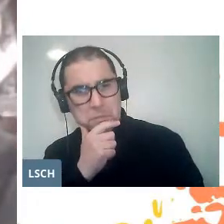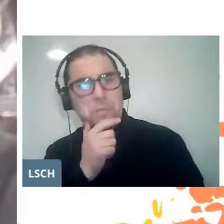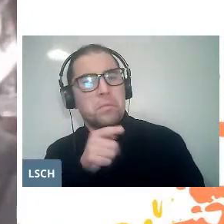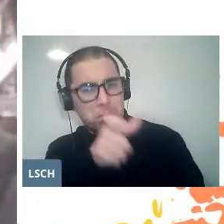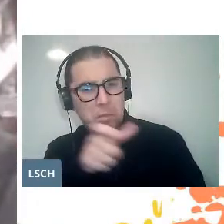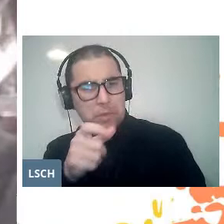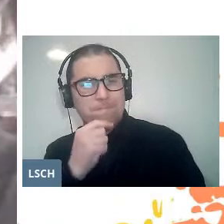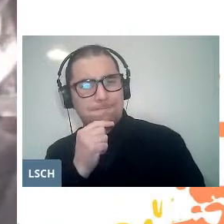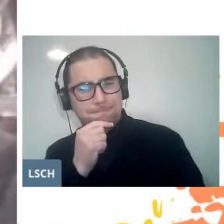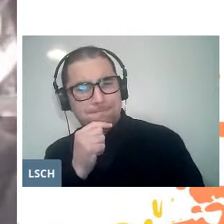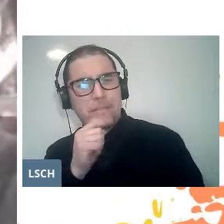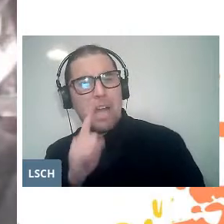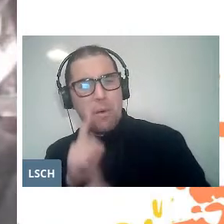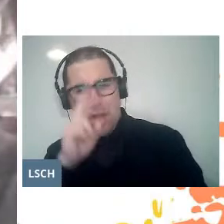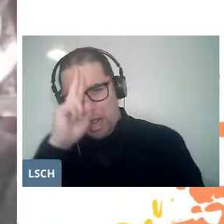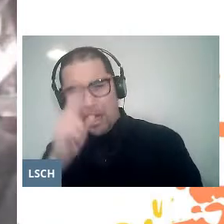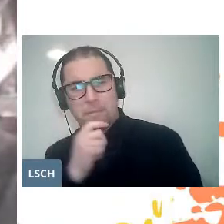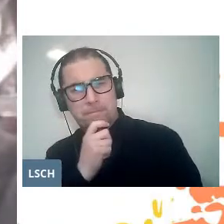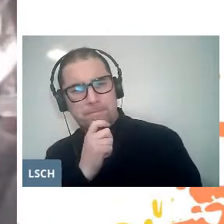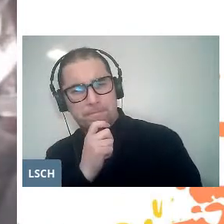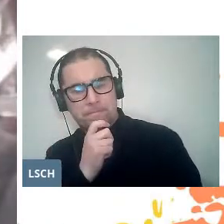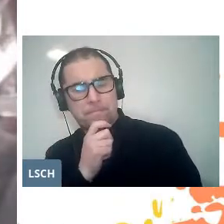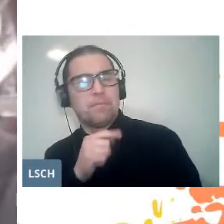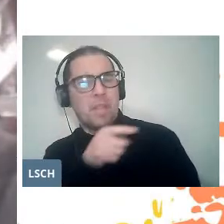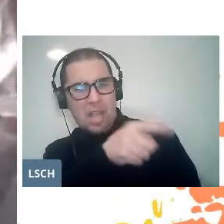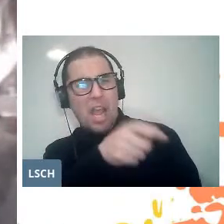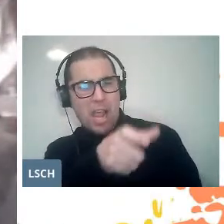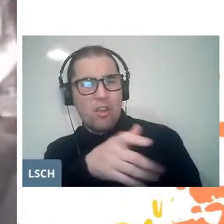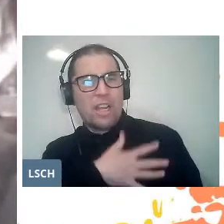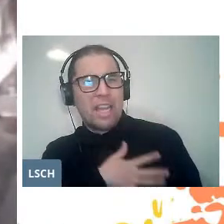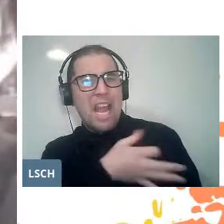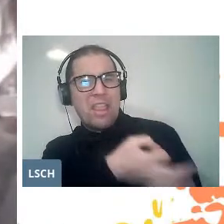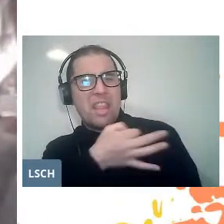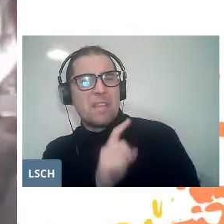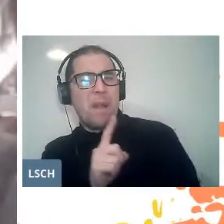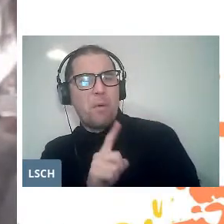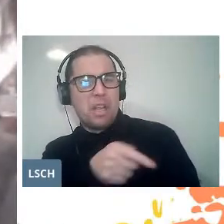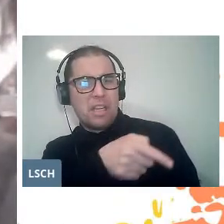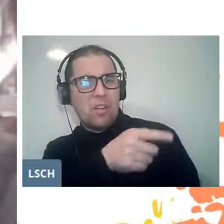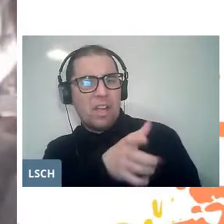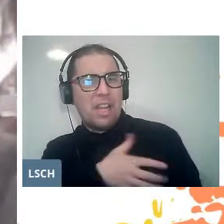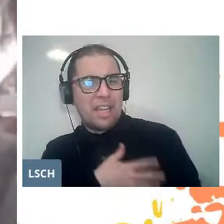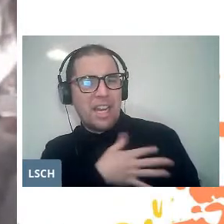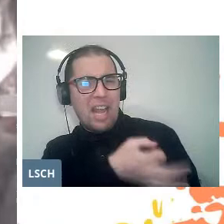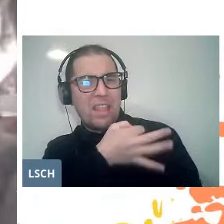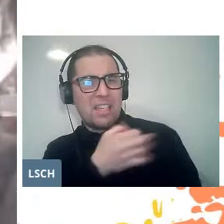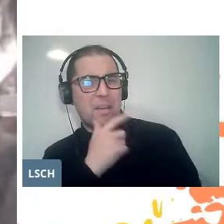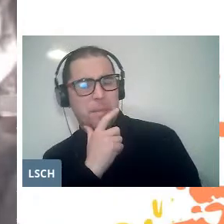is happening here, that something strange is happening here, that something is not right here.